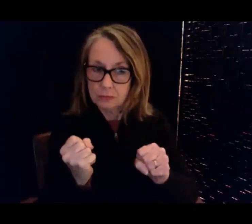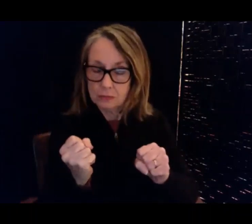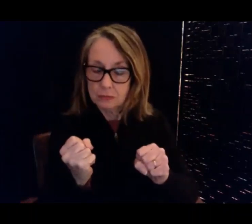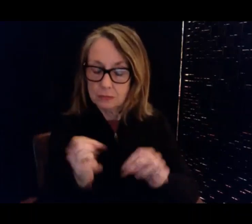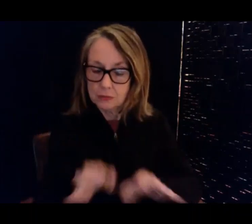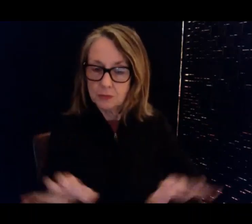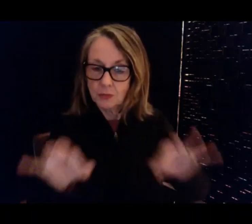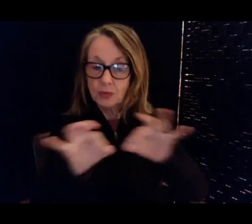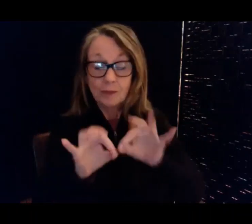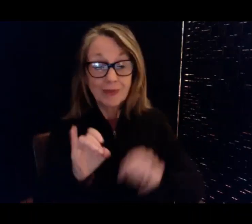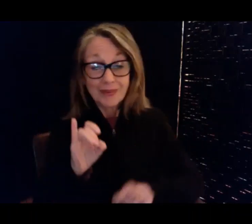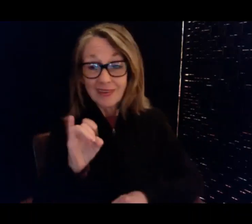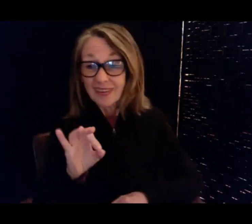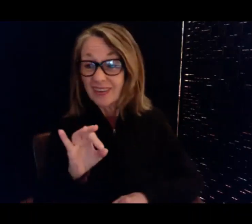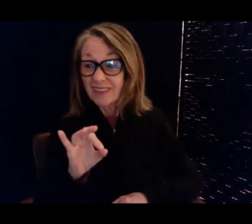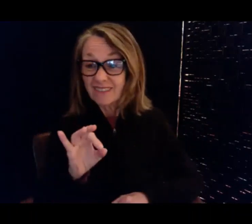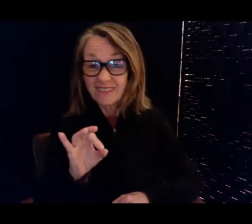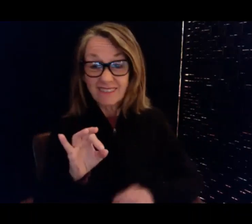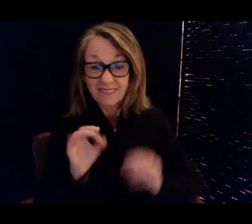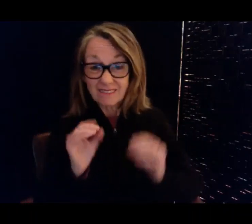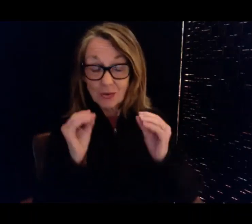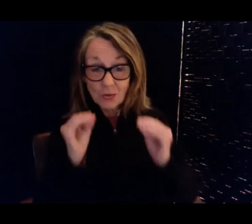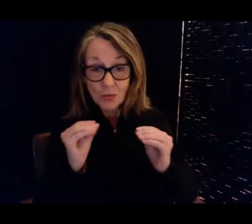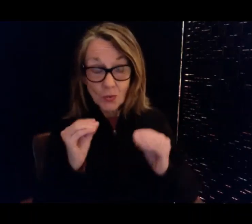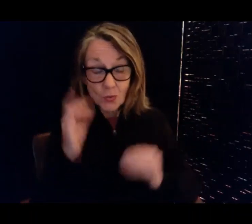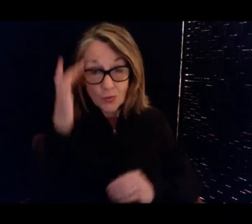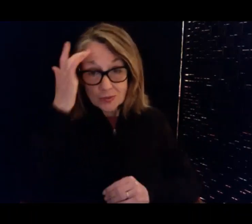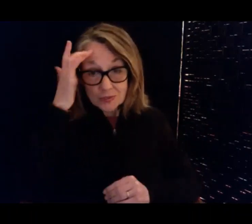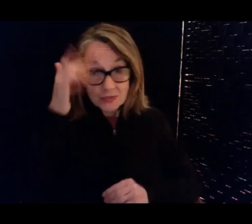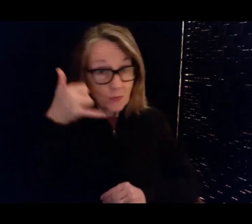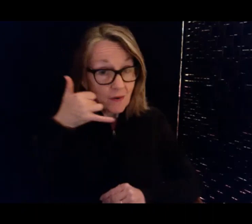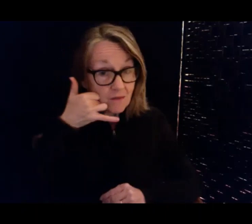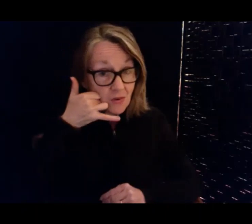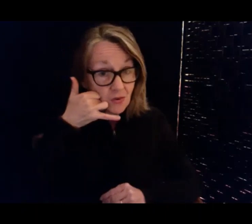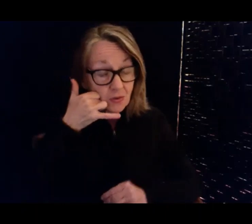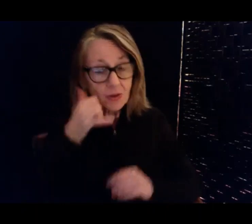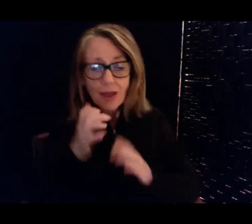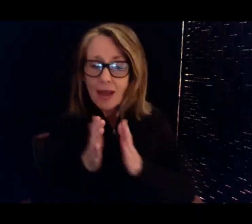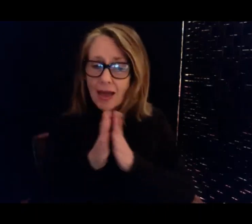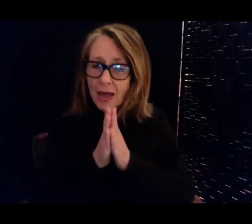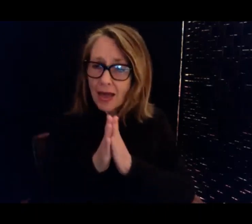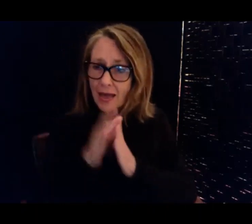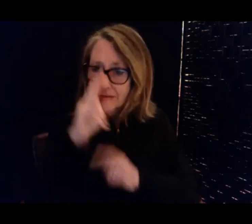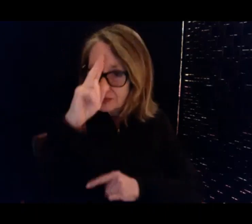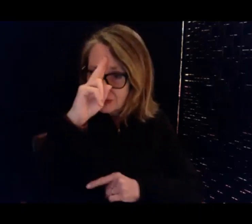do not have a smartphone you can ask the hospital staff to bring you pad